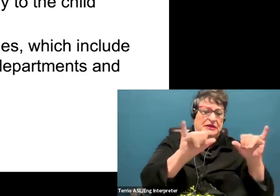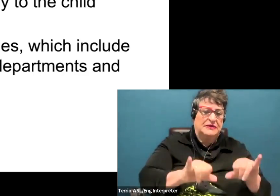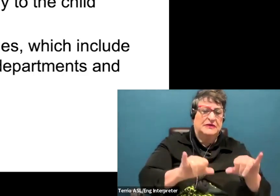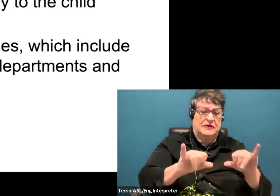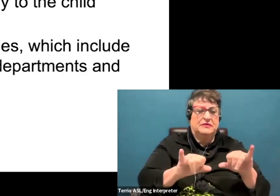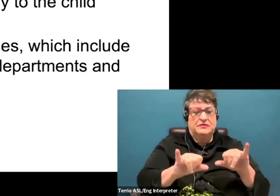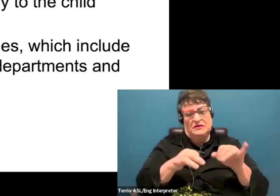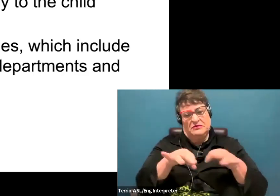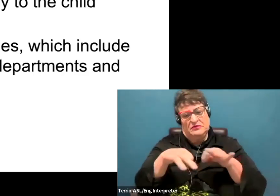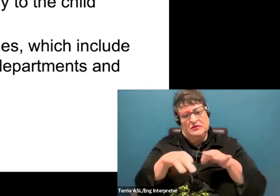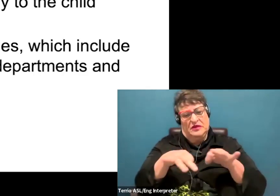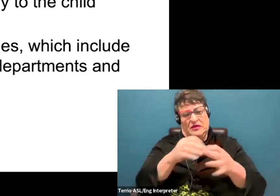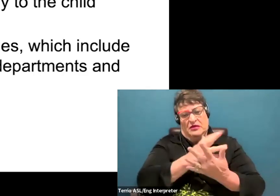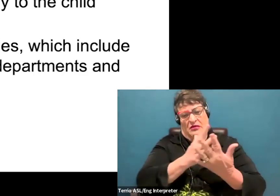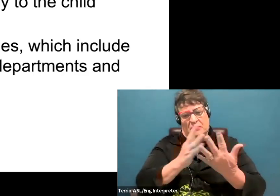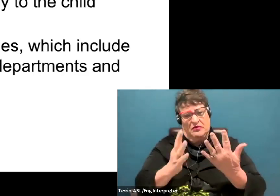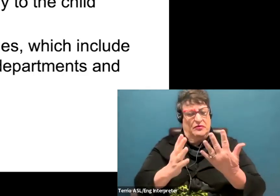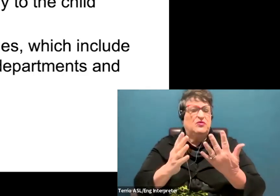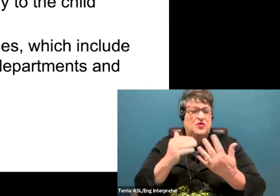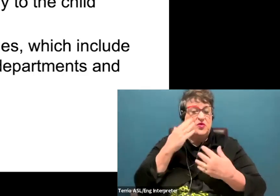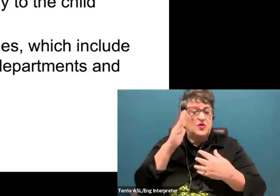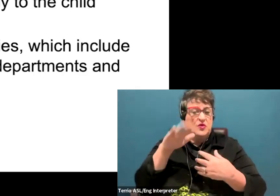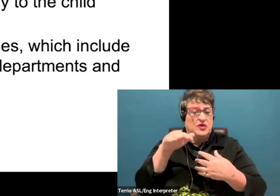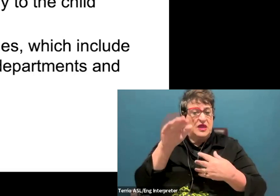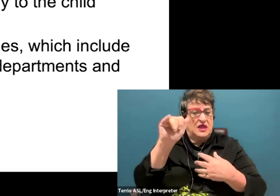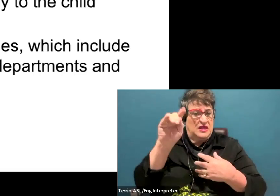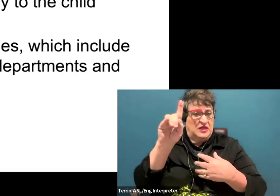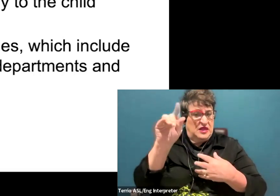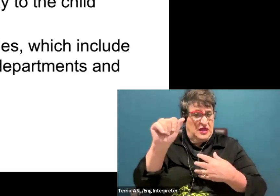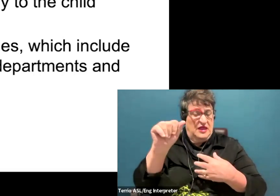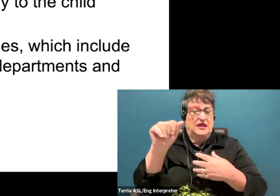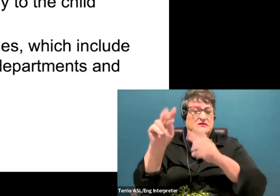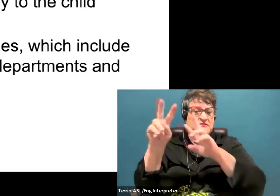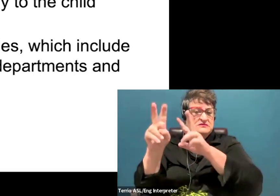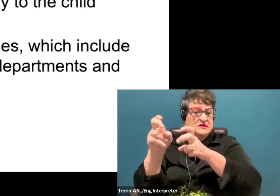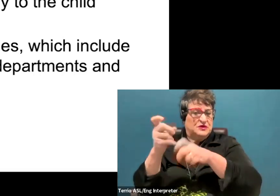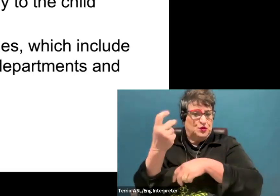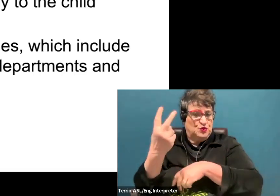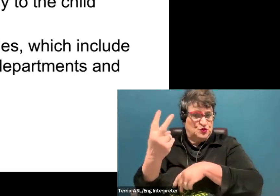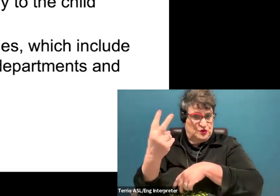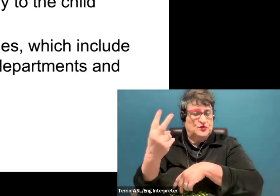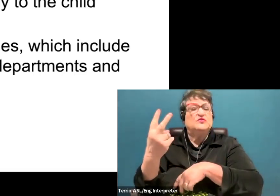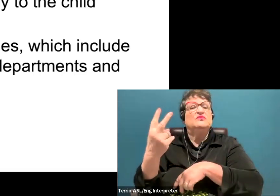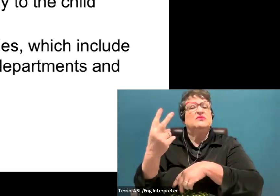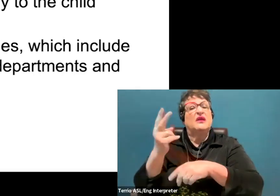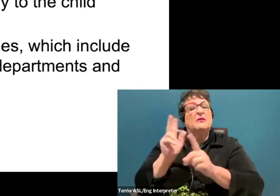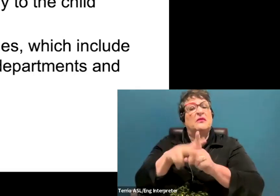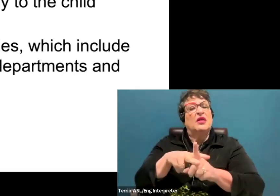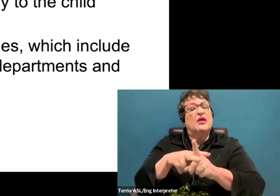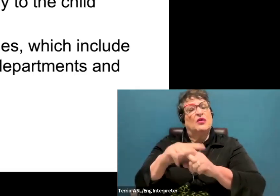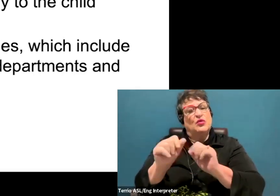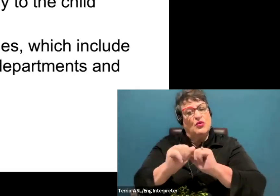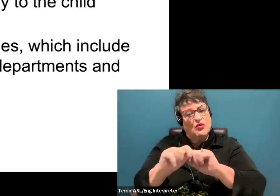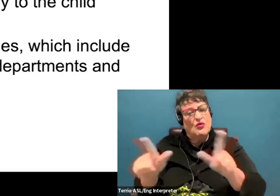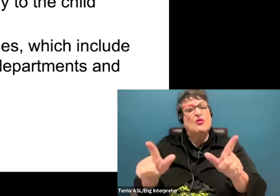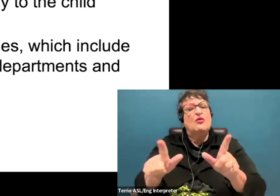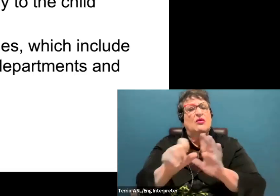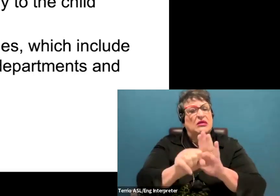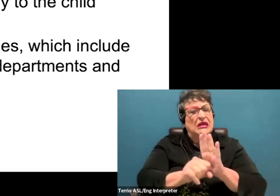we know that the ADA, specifically Title two of the Americans with Disabilities Act applies to all state and local government entities